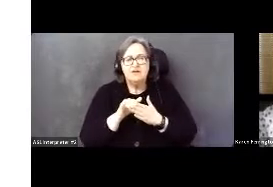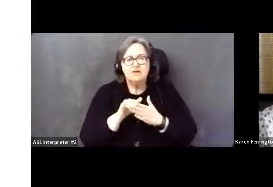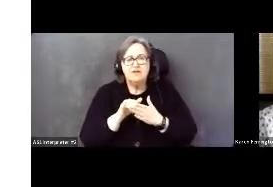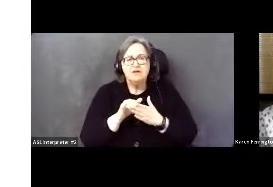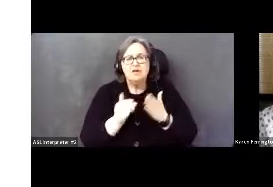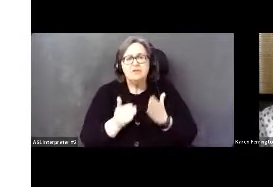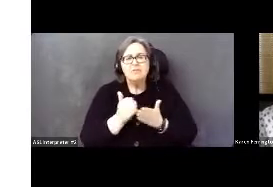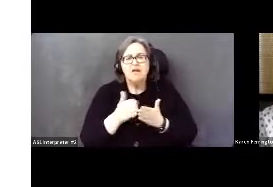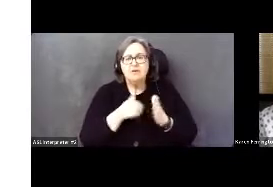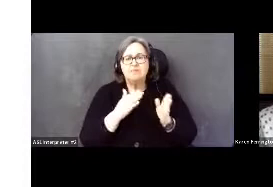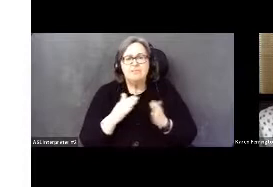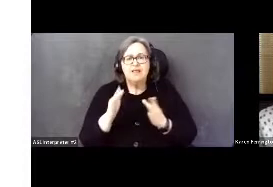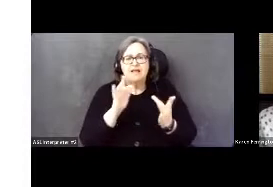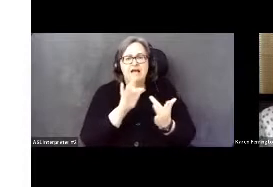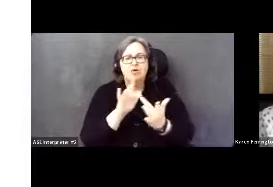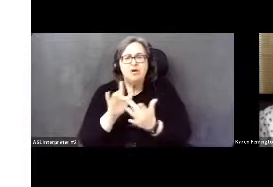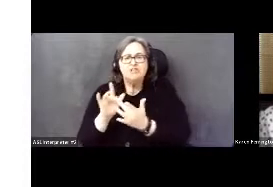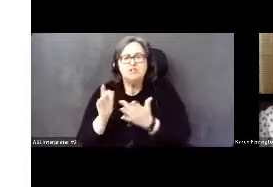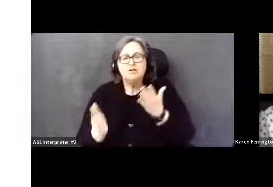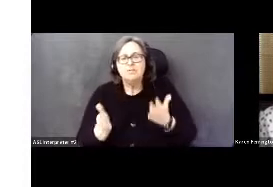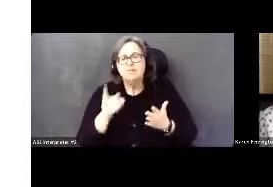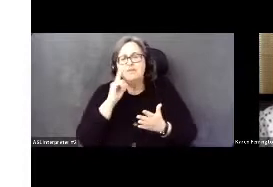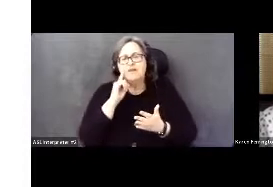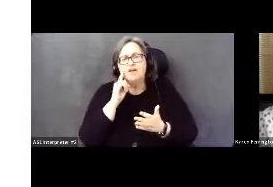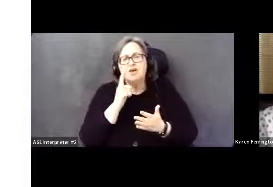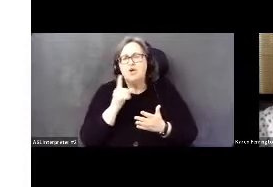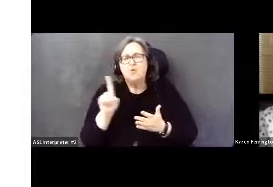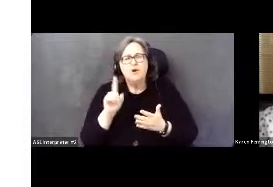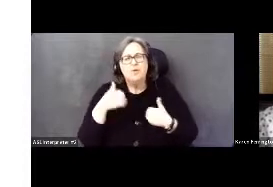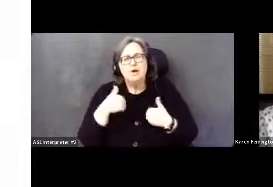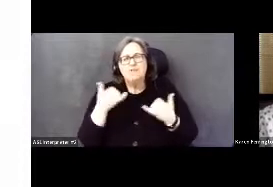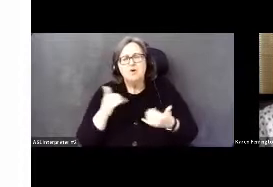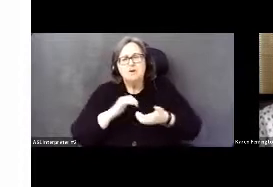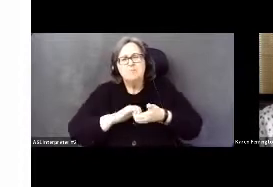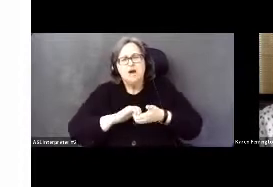help me plan my outreach. Where do I have current partners already or where do I have